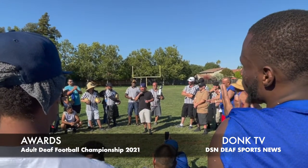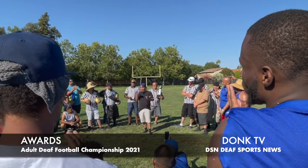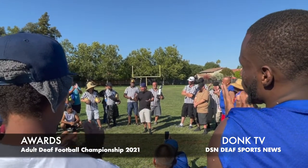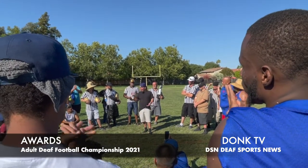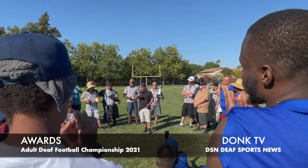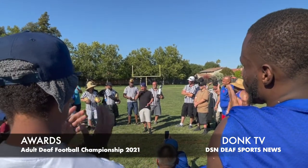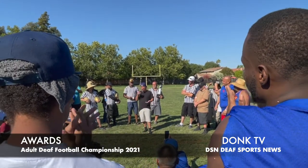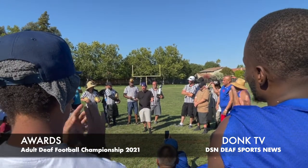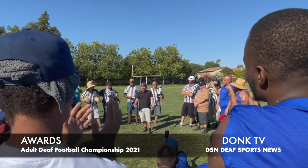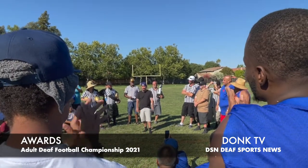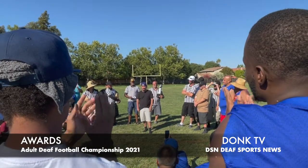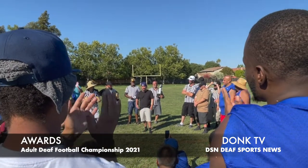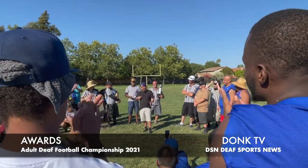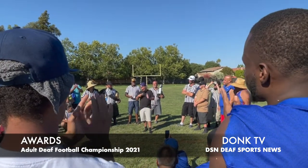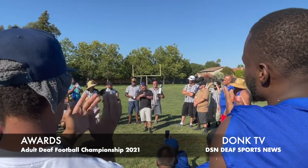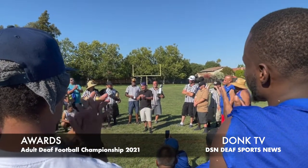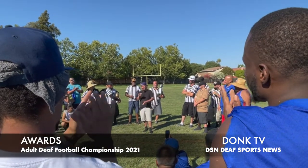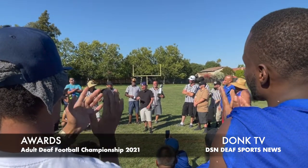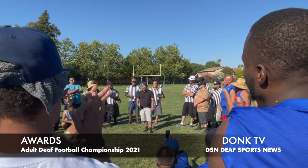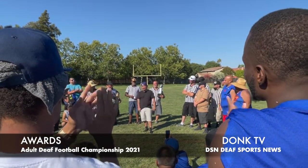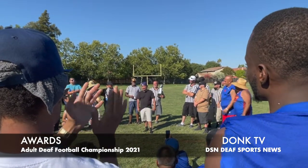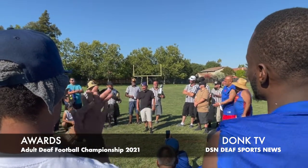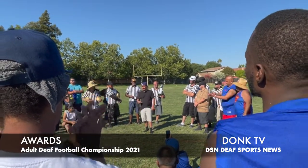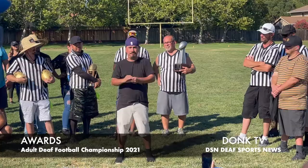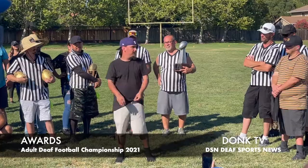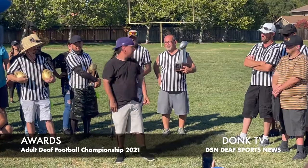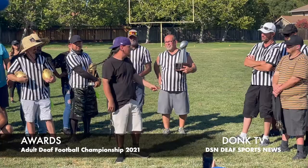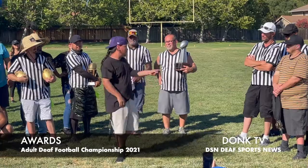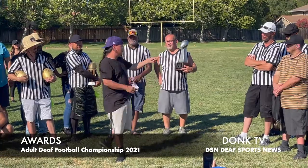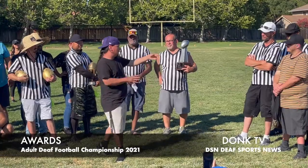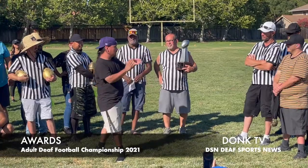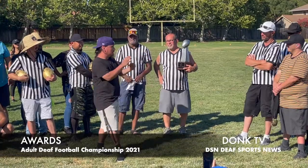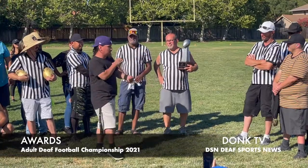If I wasn't here, you wouldn't be here Referee Barry like to say few words?